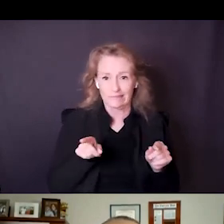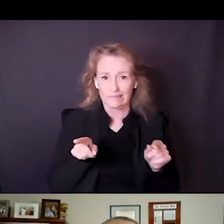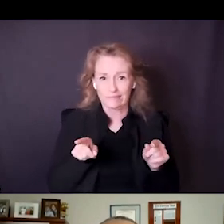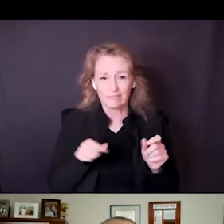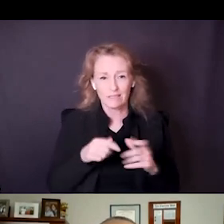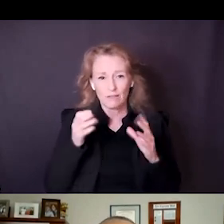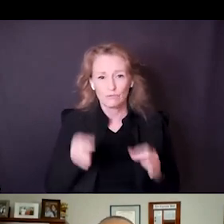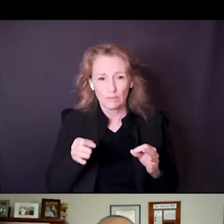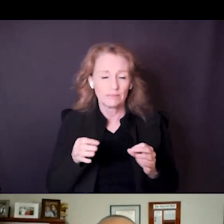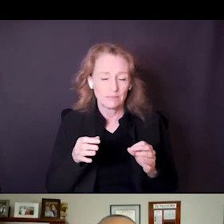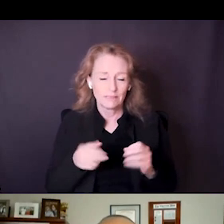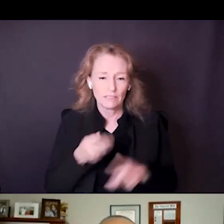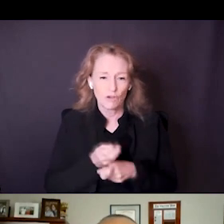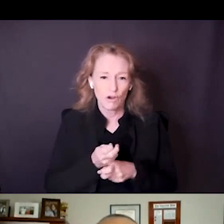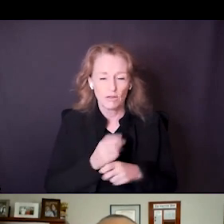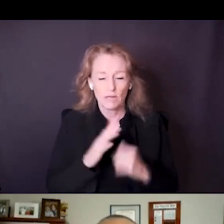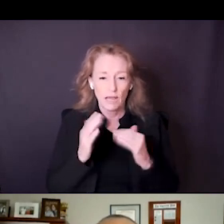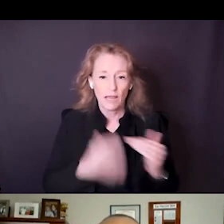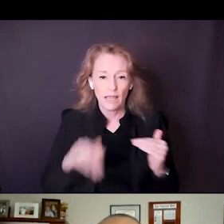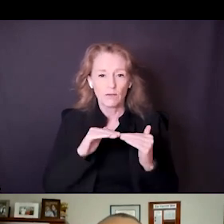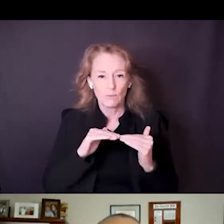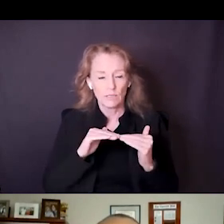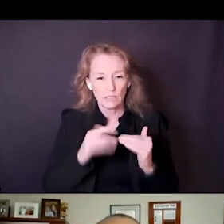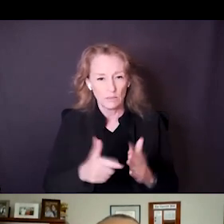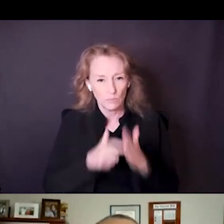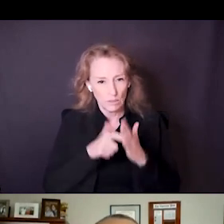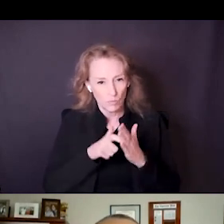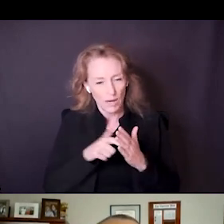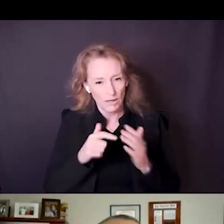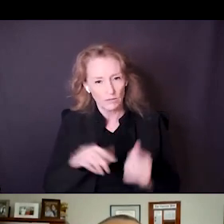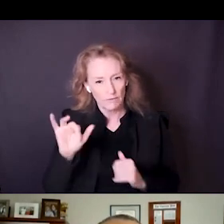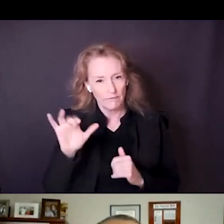EQUITY DEMANDS FAIRNESS.